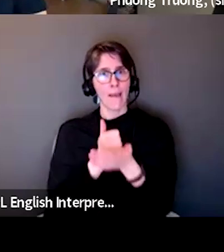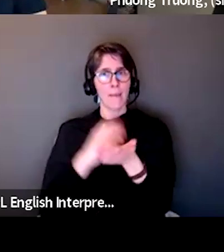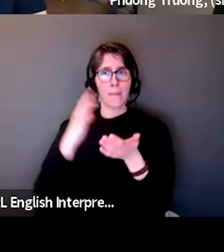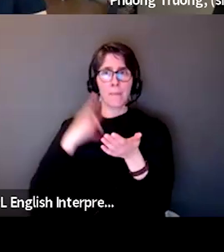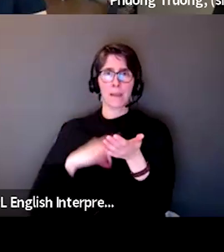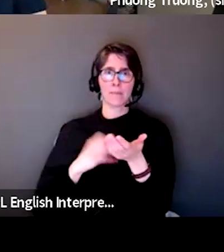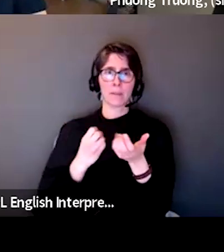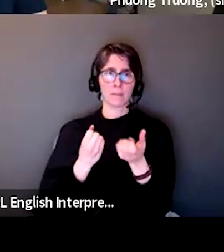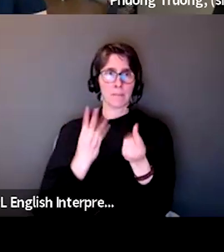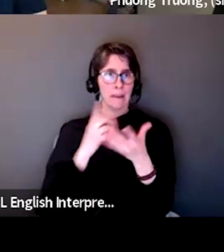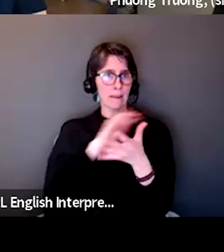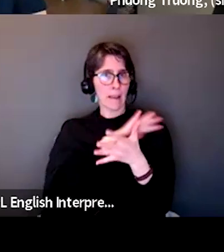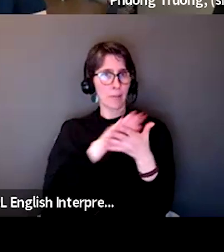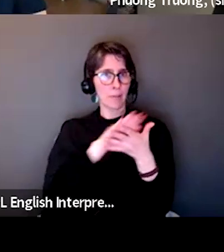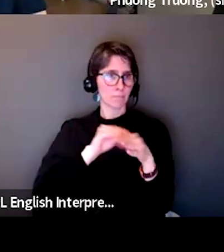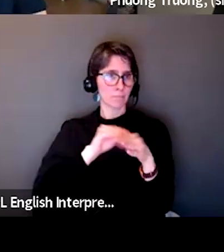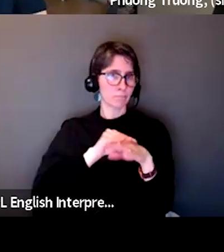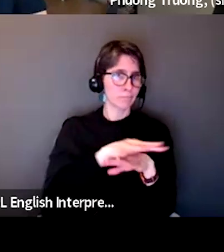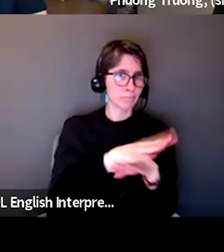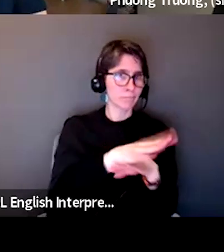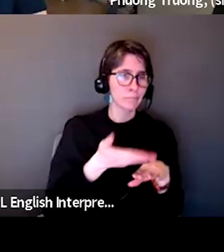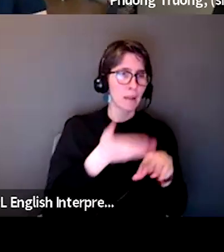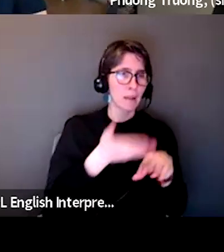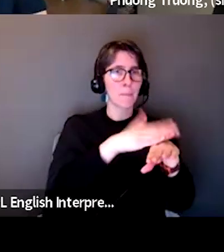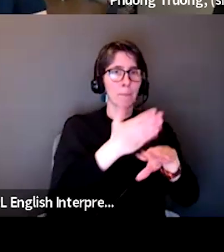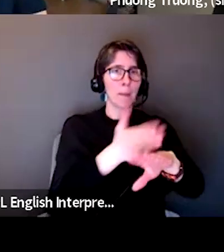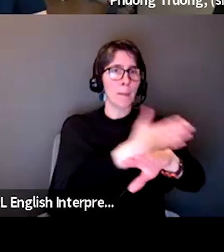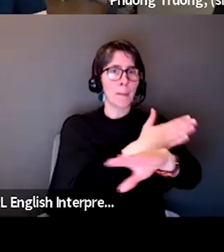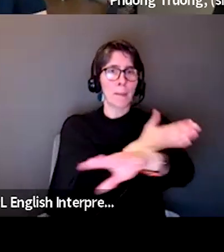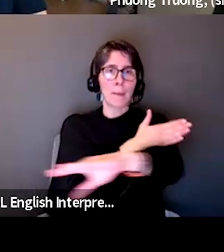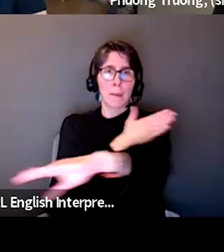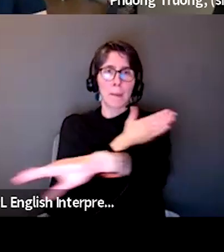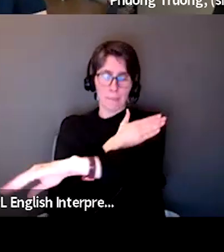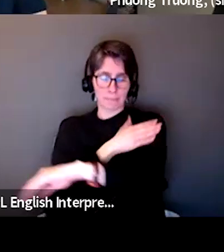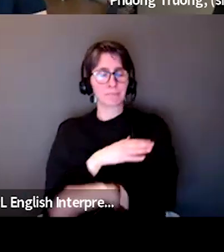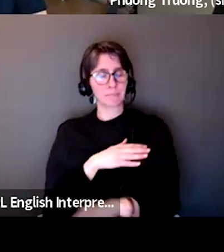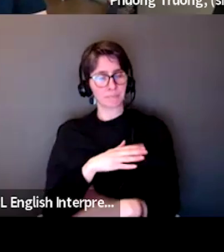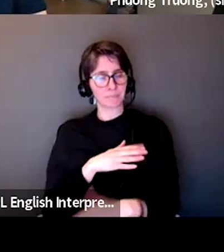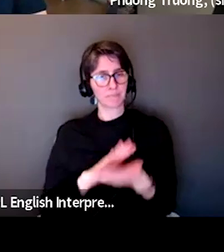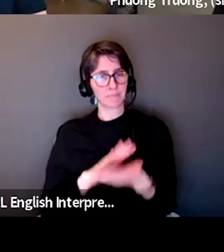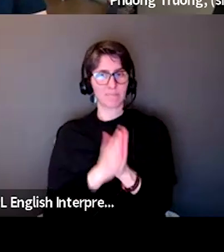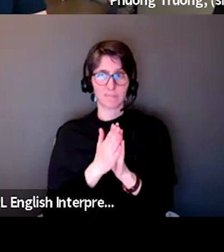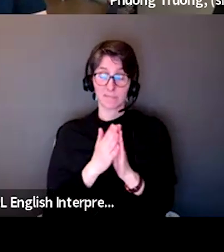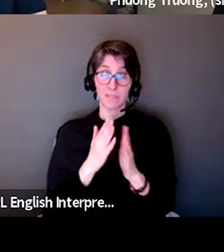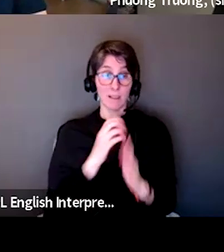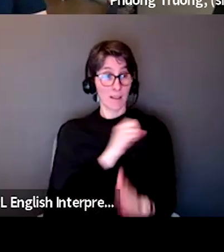the company that help us run a better company and make better books, frankly.